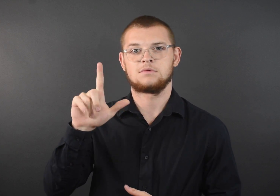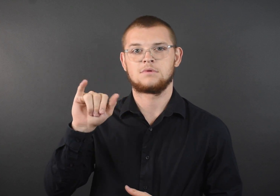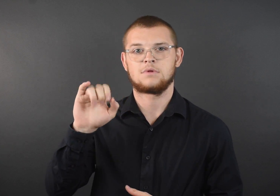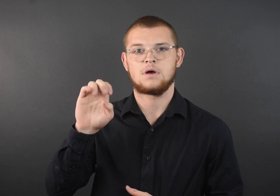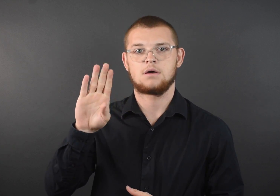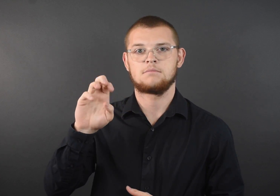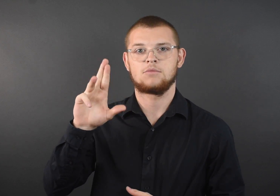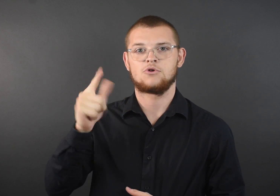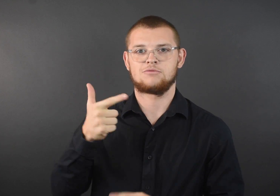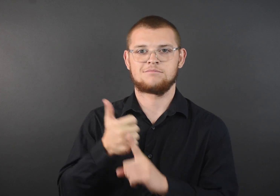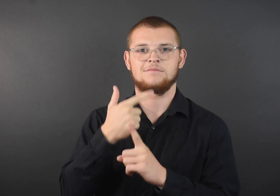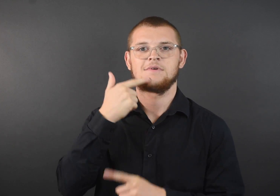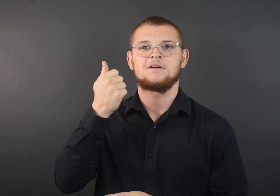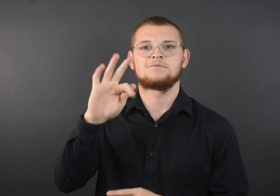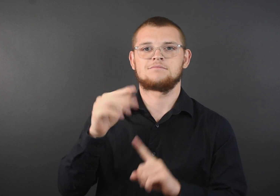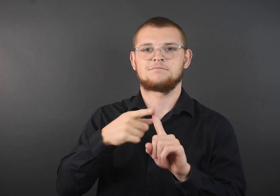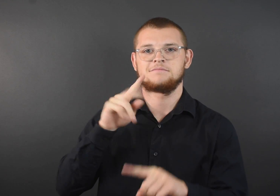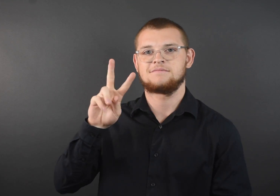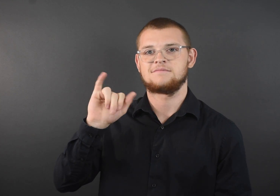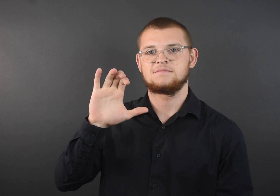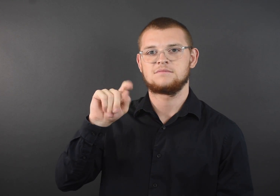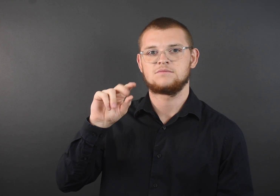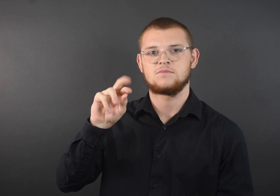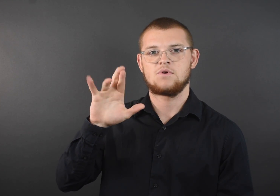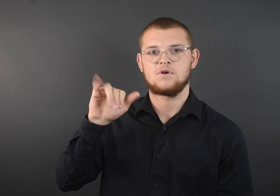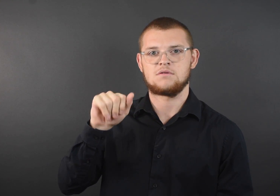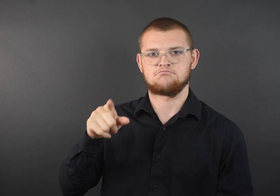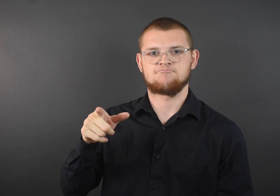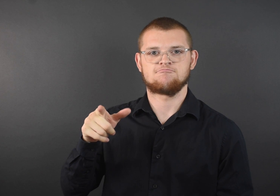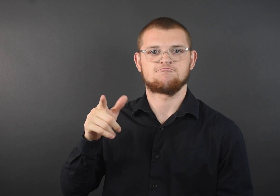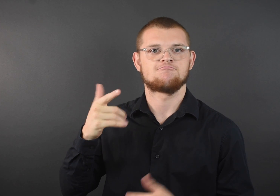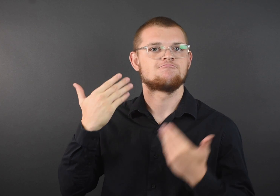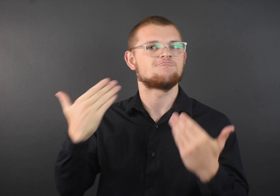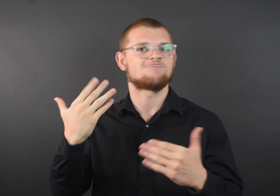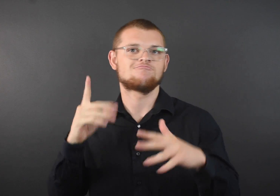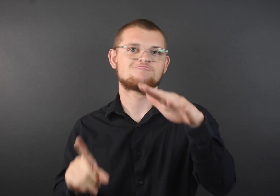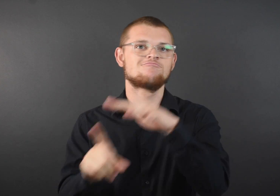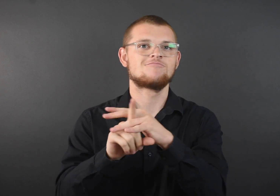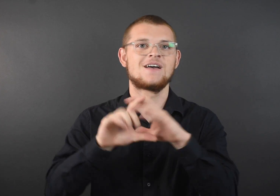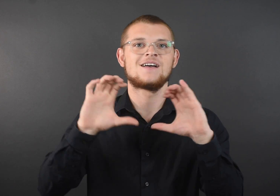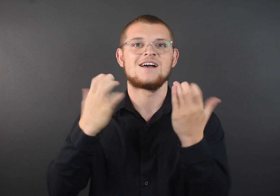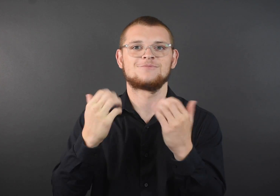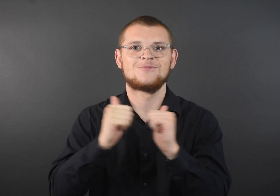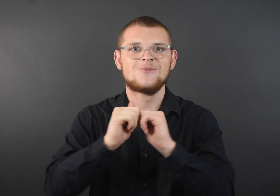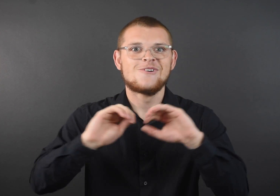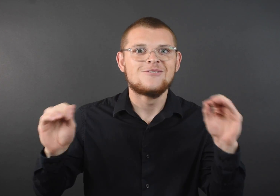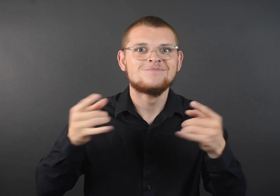Carson Liebeg, 19, of Victoria, will be able to go to class without a mask at the University of St.